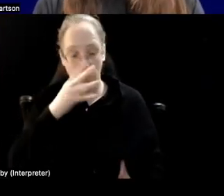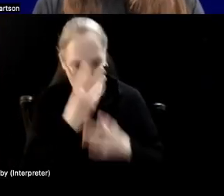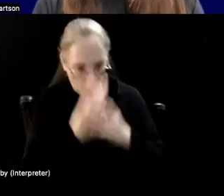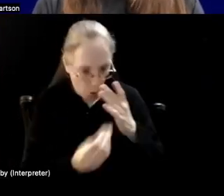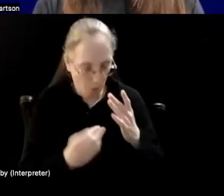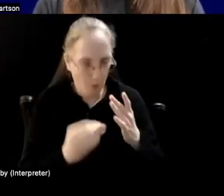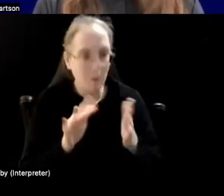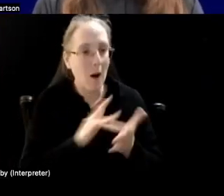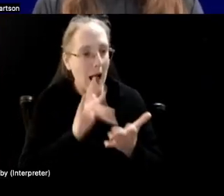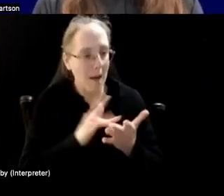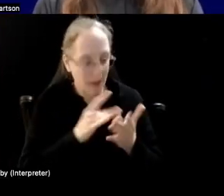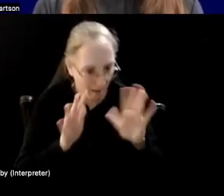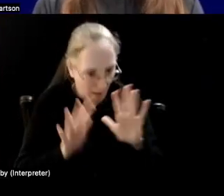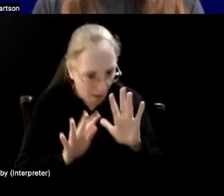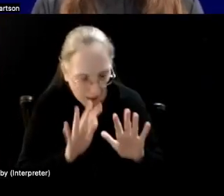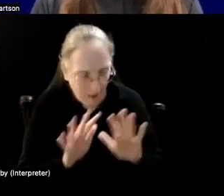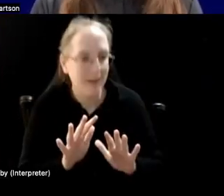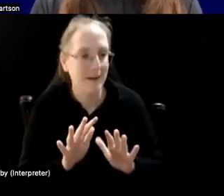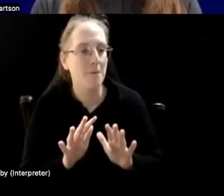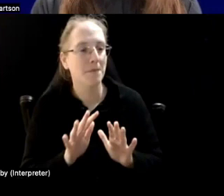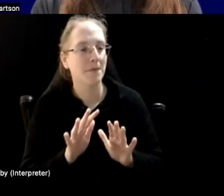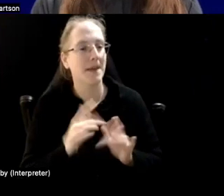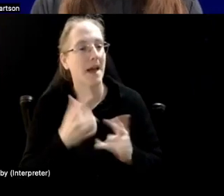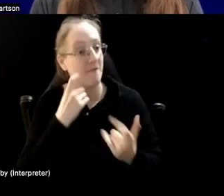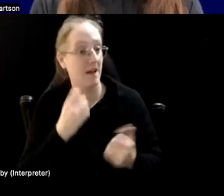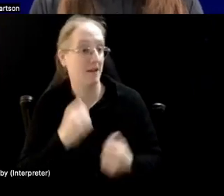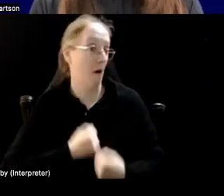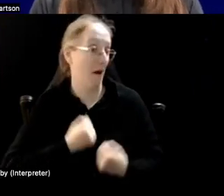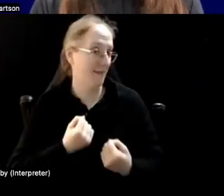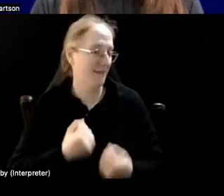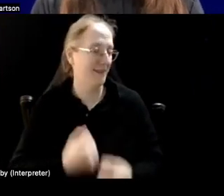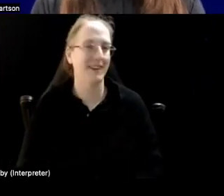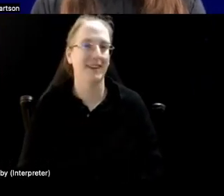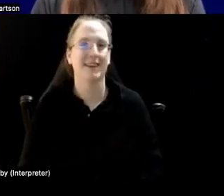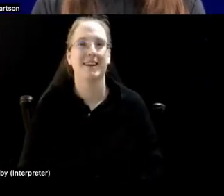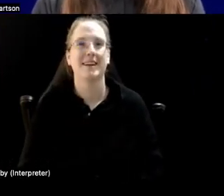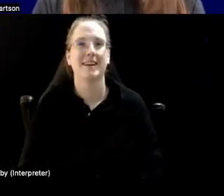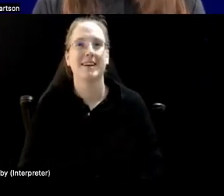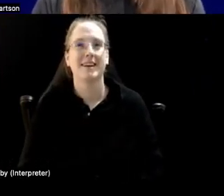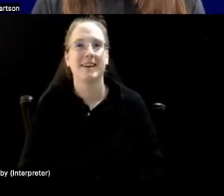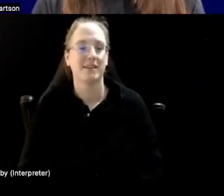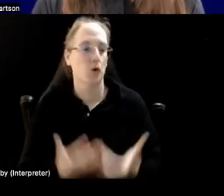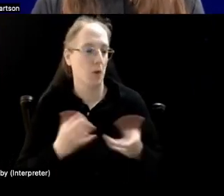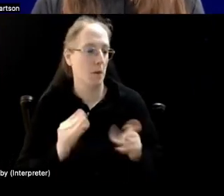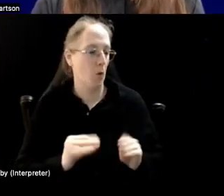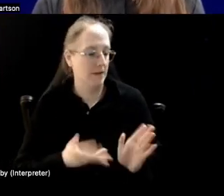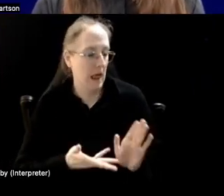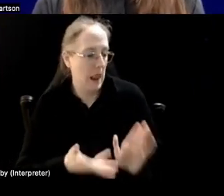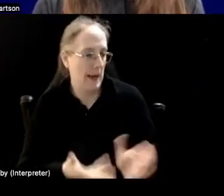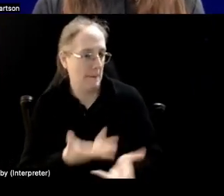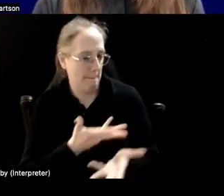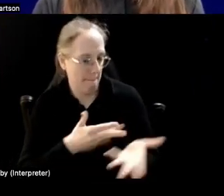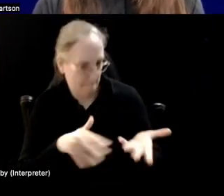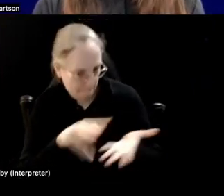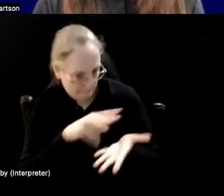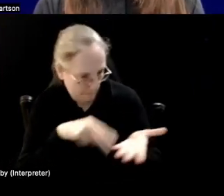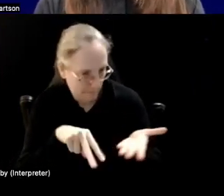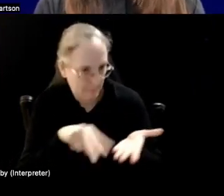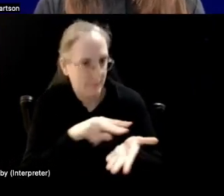and he actually discovers mine, so we pause and let him have a look at it and we're mirroring his